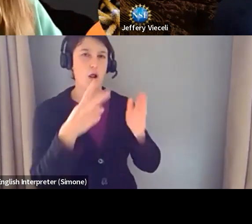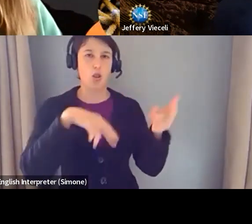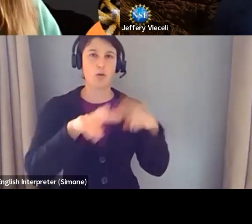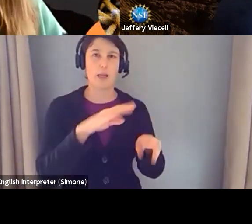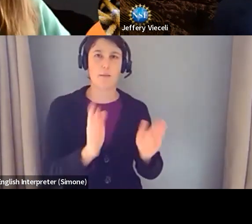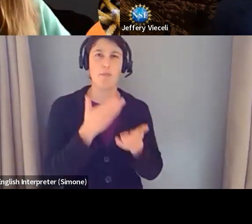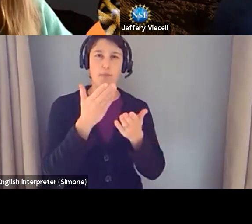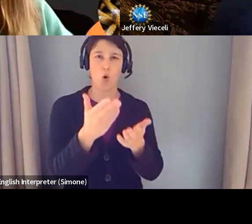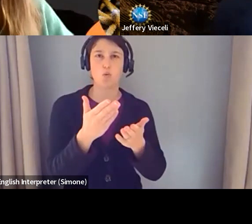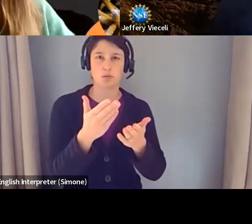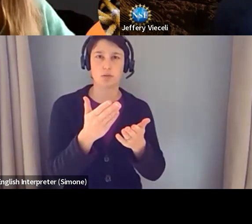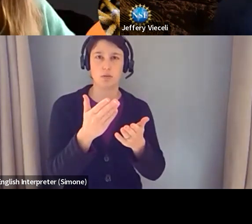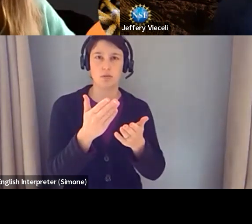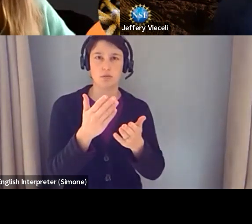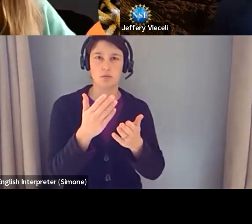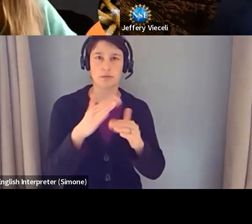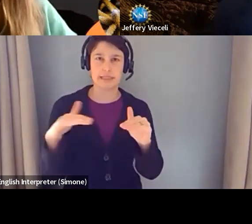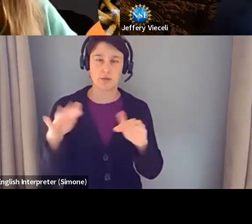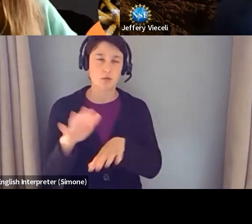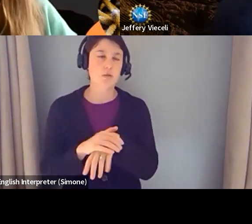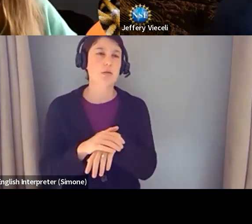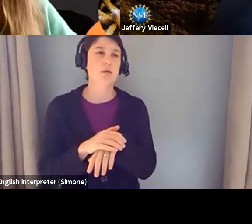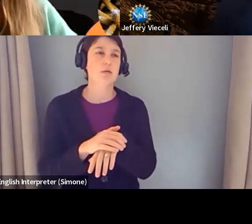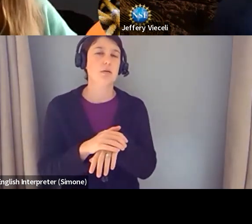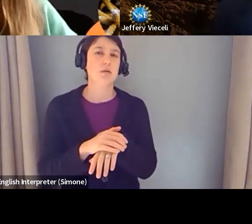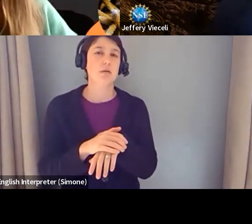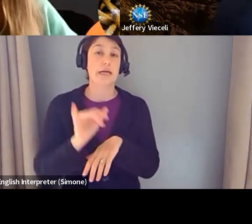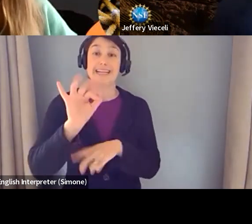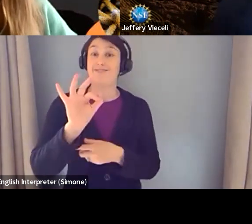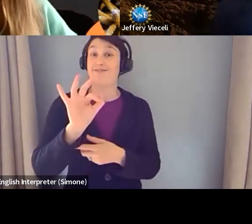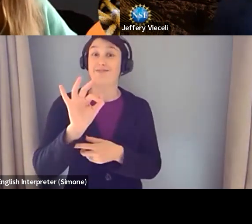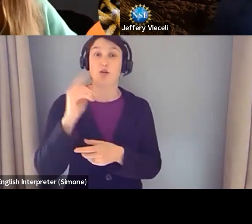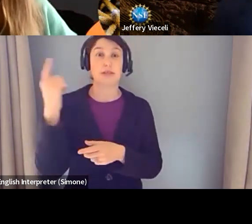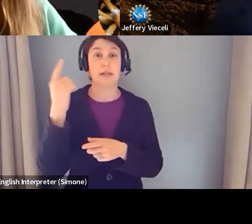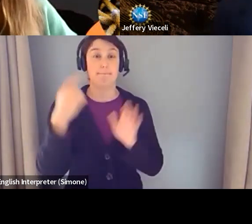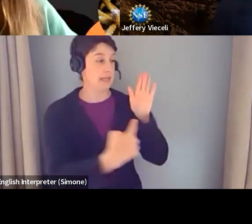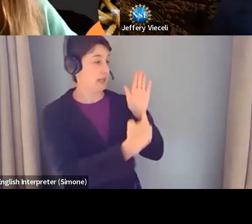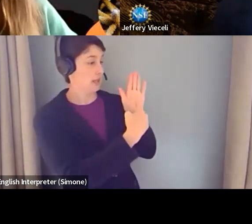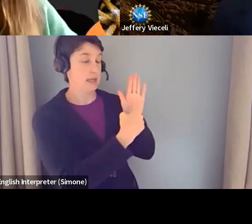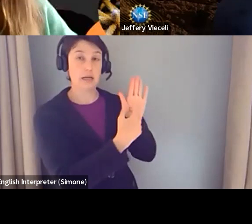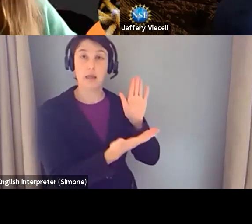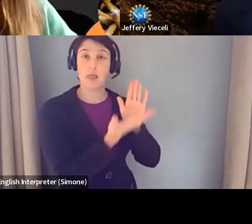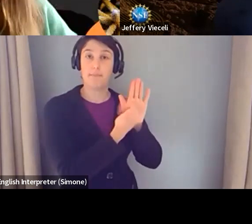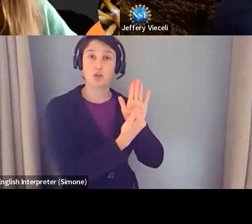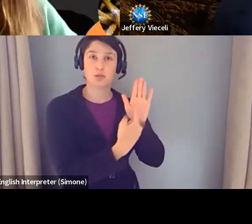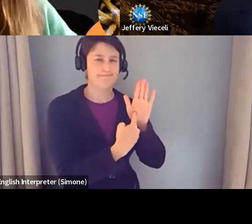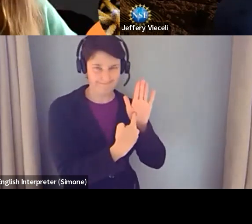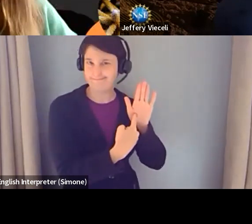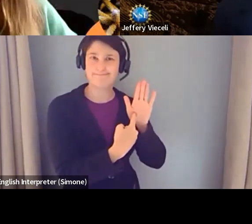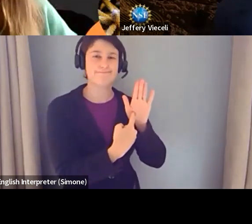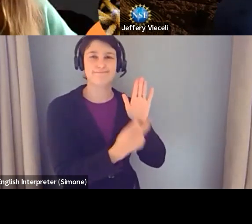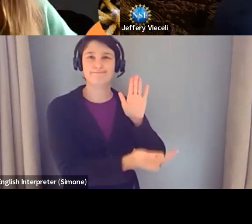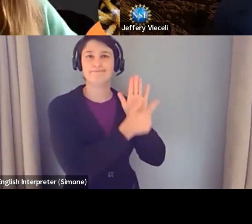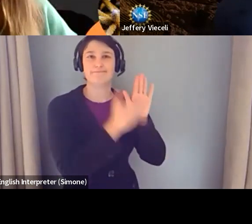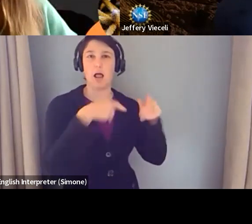And the question is if there is something in that budget that is unallowable and, you know,